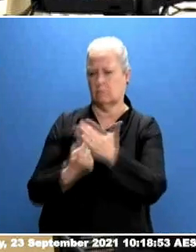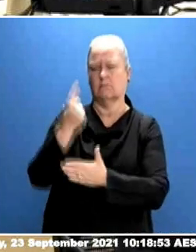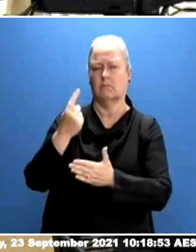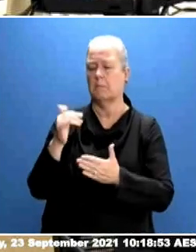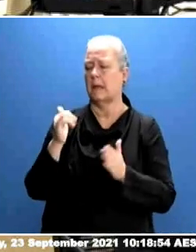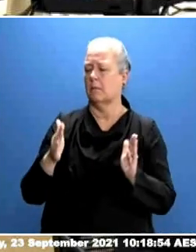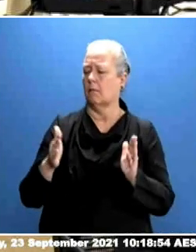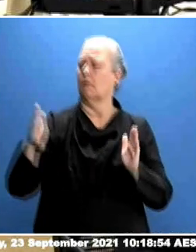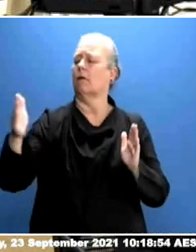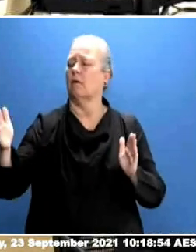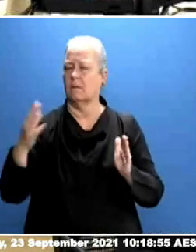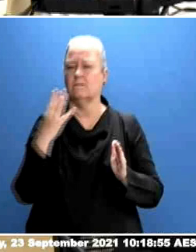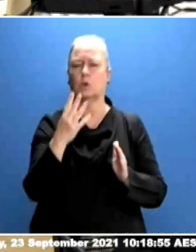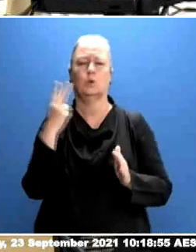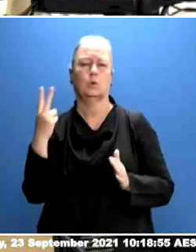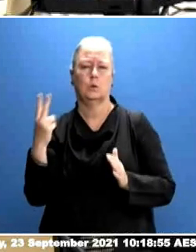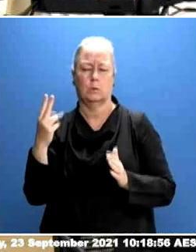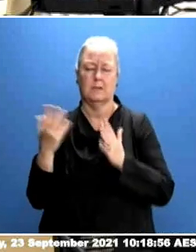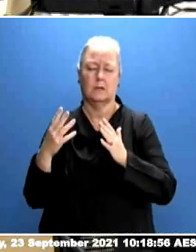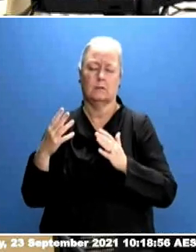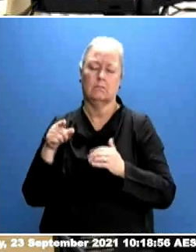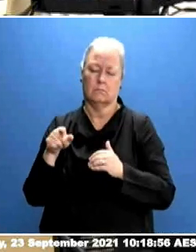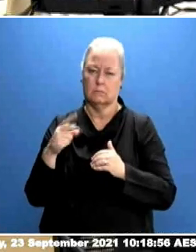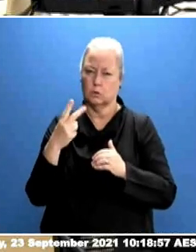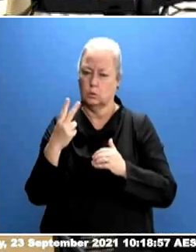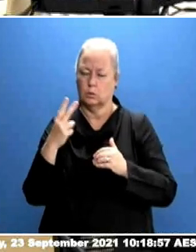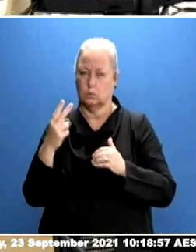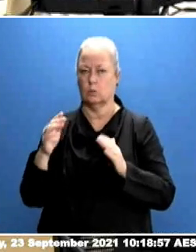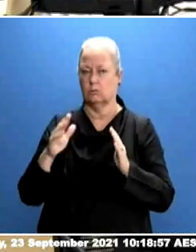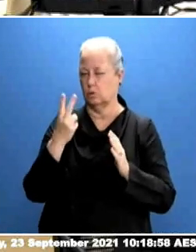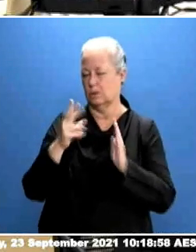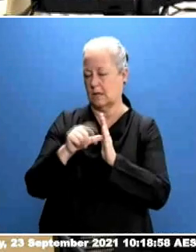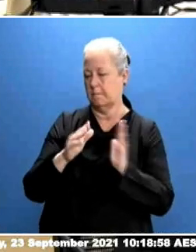But that's the timeframe that you're looking at within the centre when children come in?